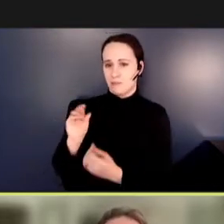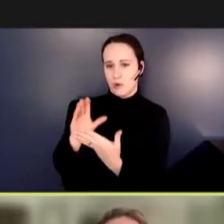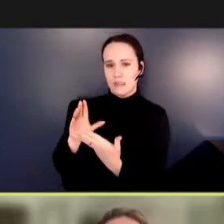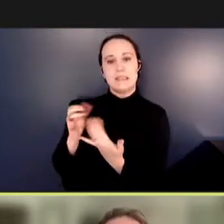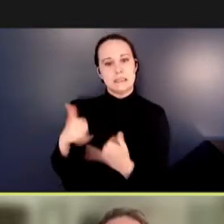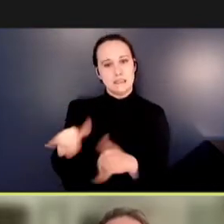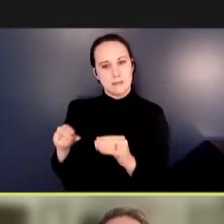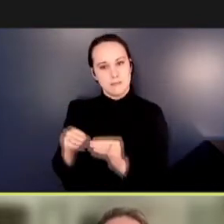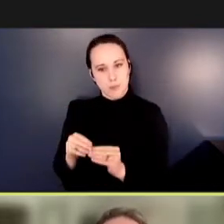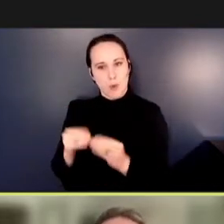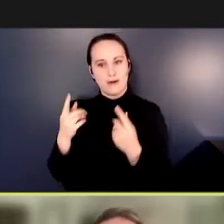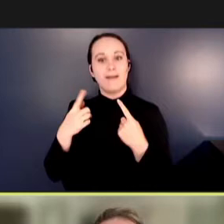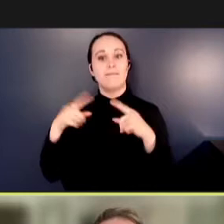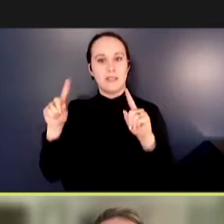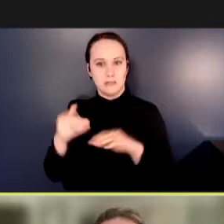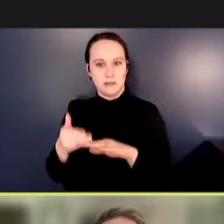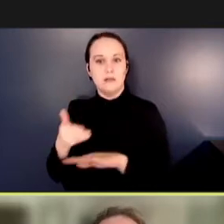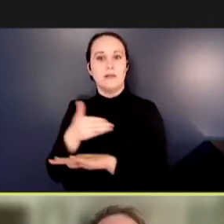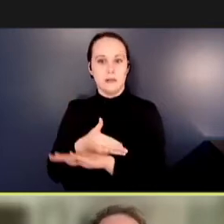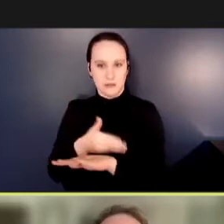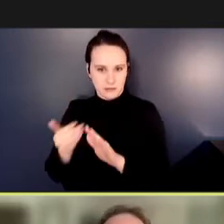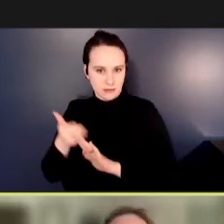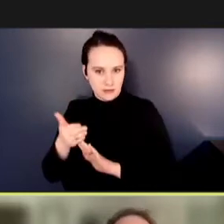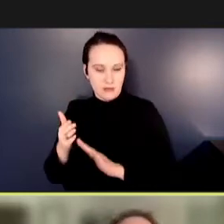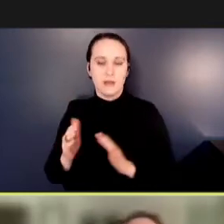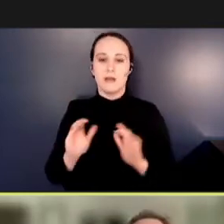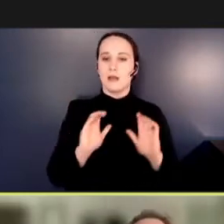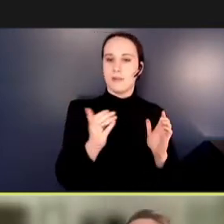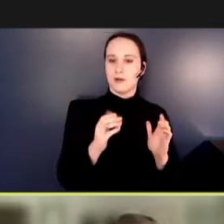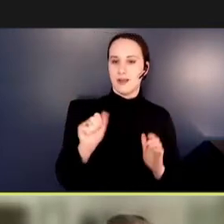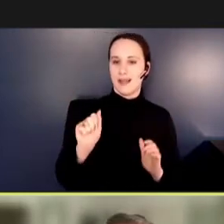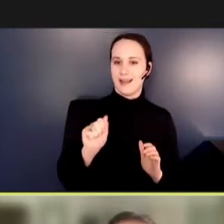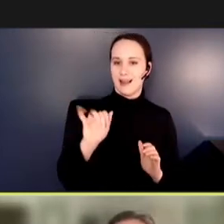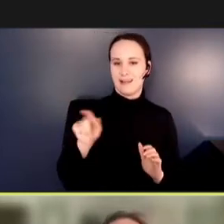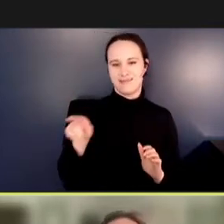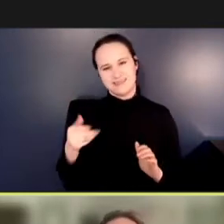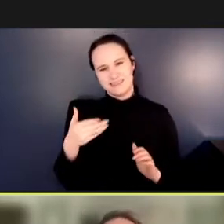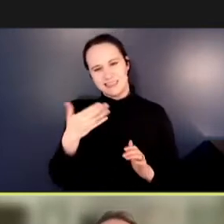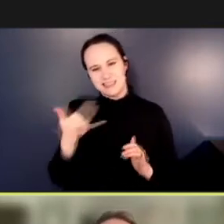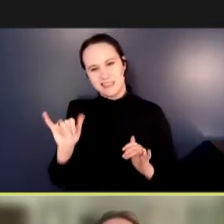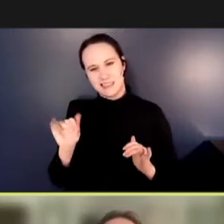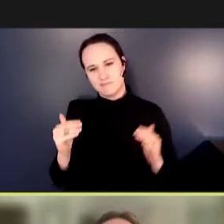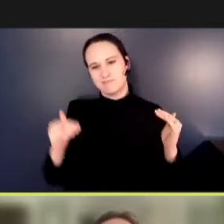and effective than a lot of the approaches in AI. That may not be true in the coming years,